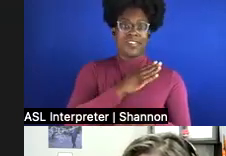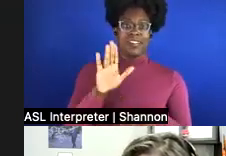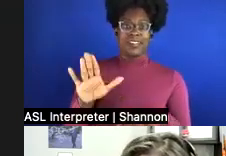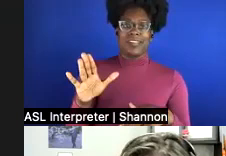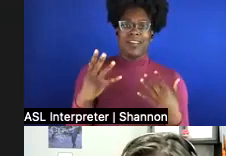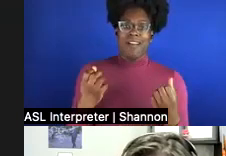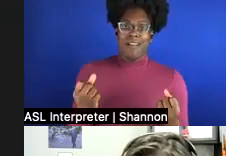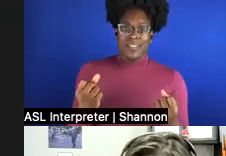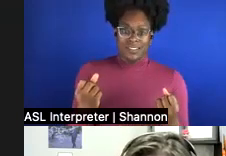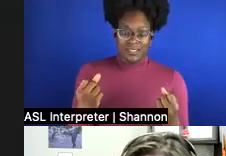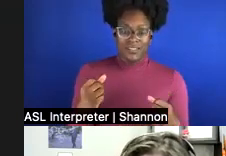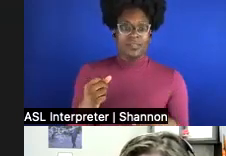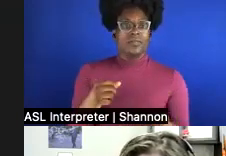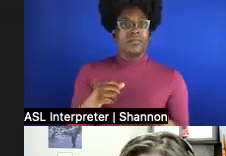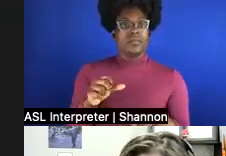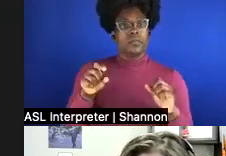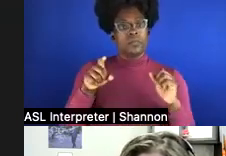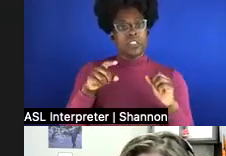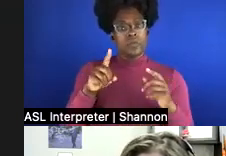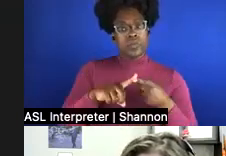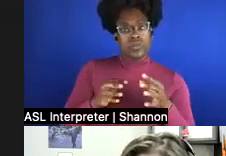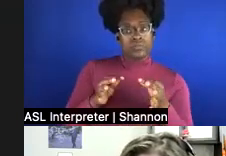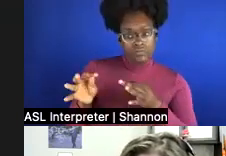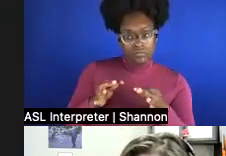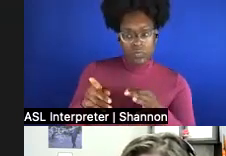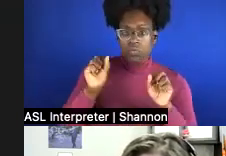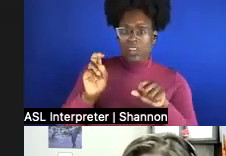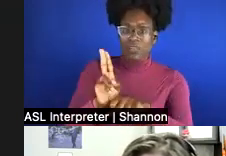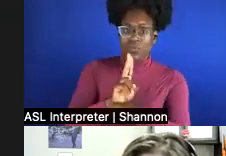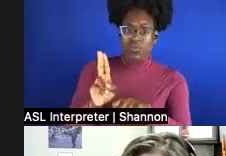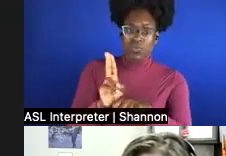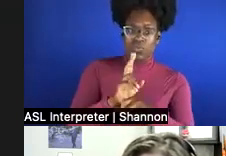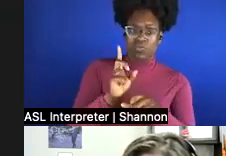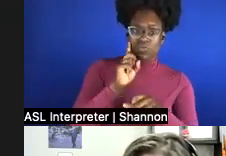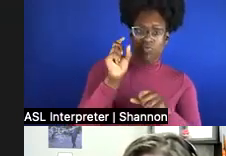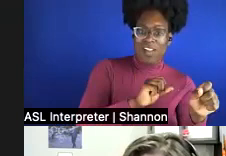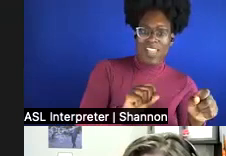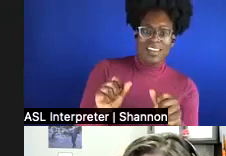implement the strategies in a way that works for you, in your own voice that you're comfortable